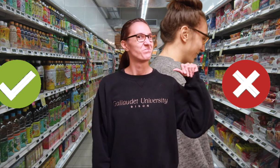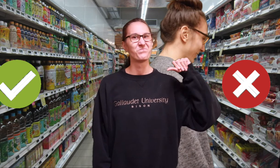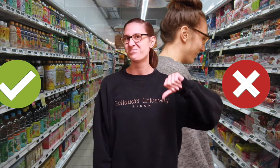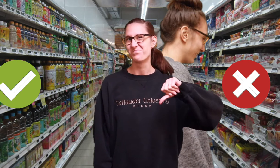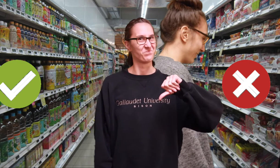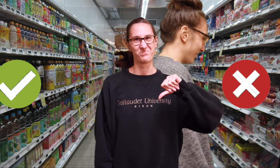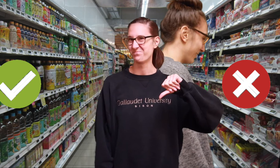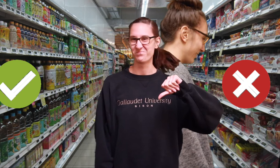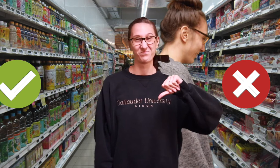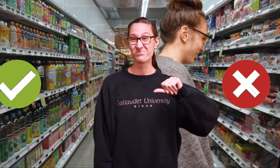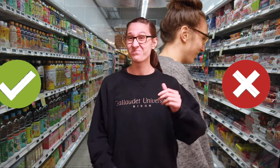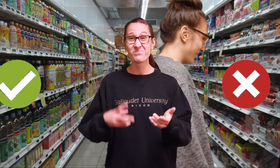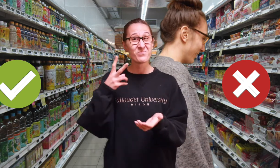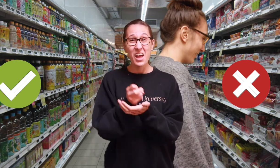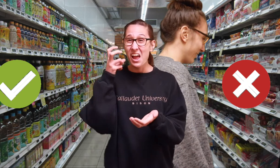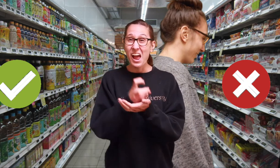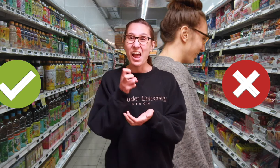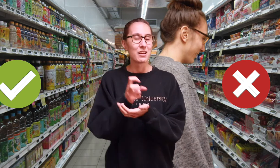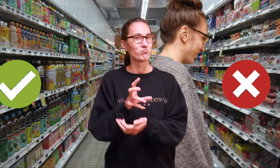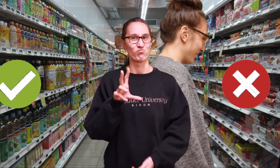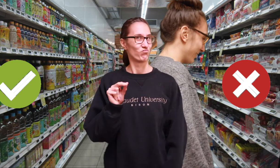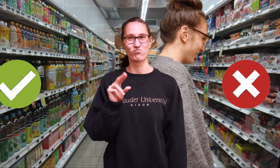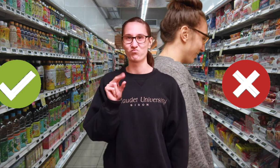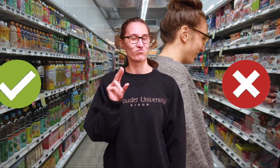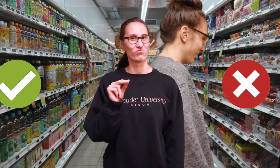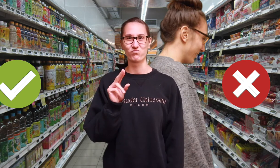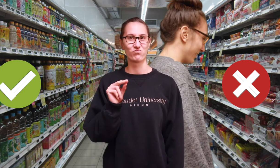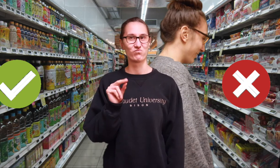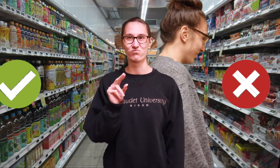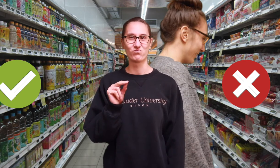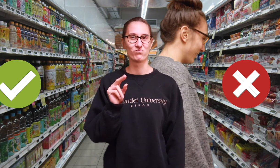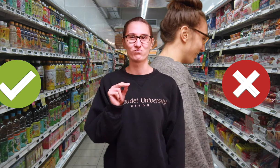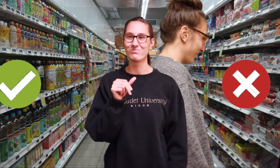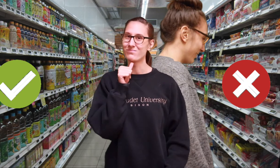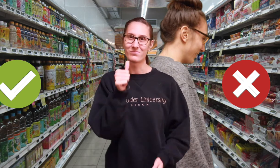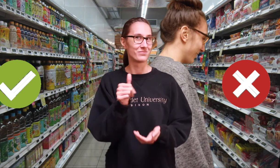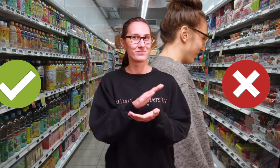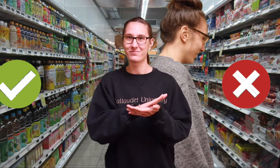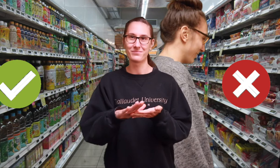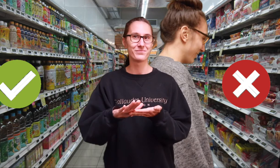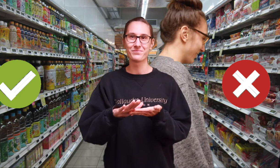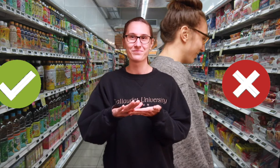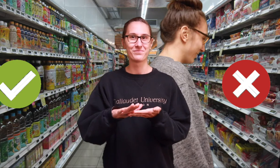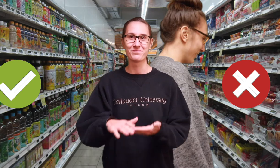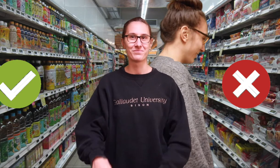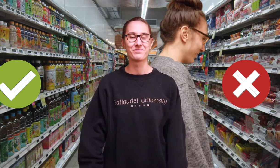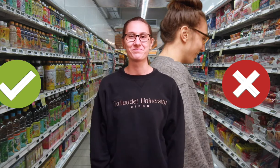Bad. Don't throw a tantrum. It's not nice